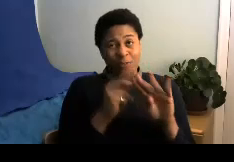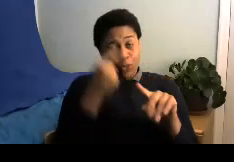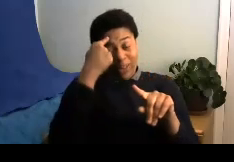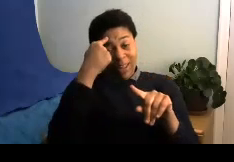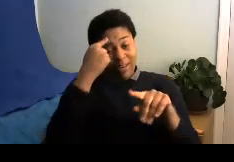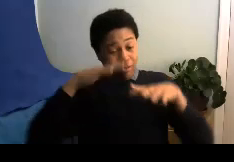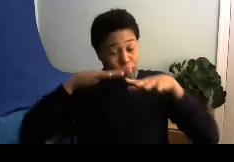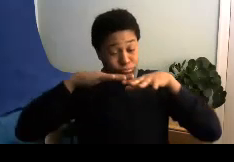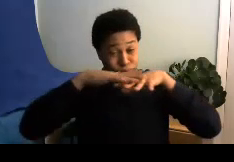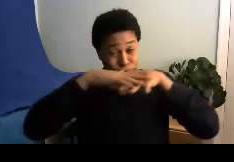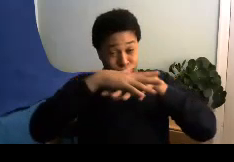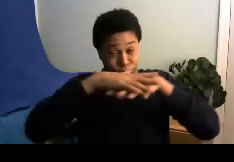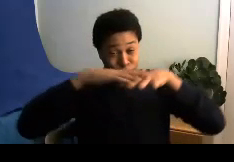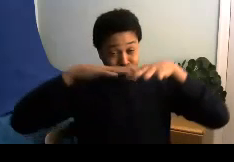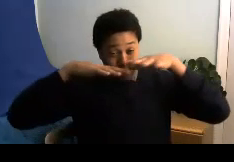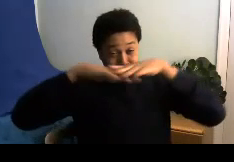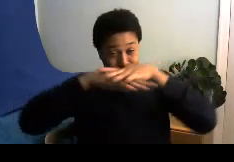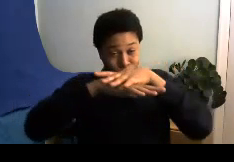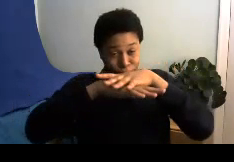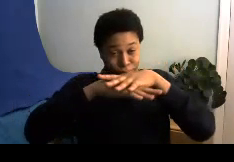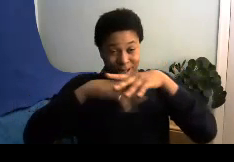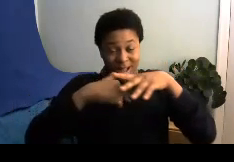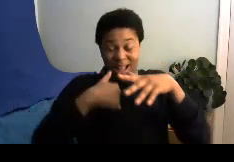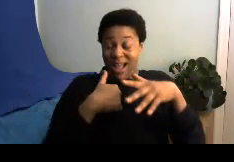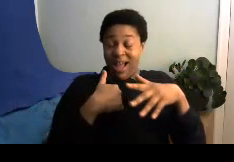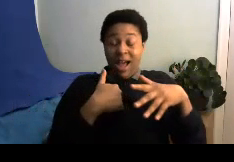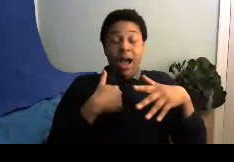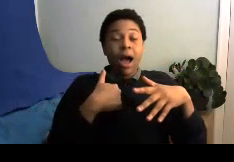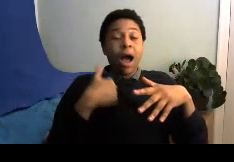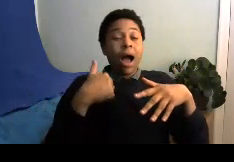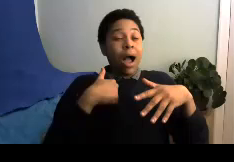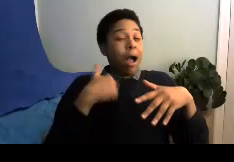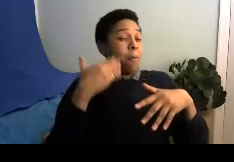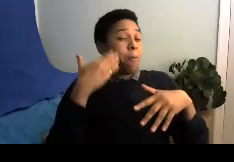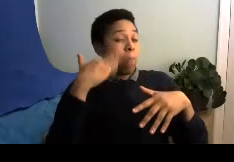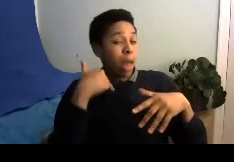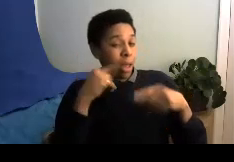intersectionality. Black British, Afro Caribbean